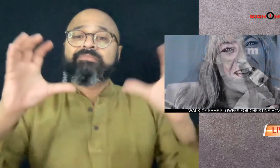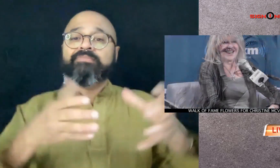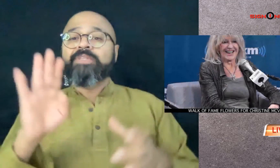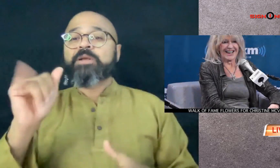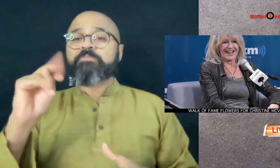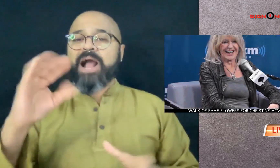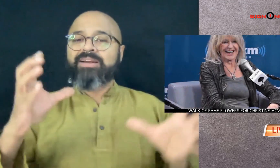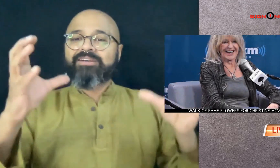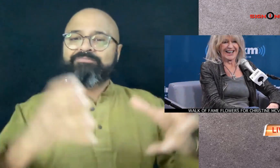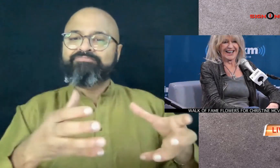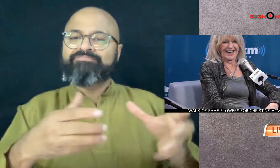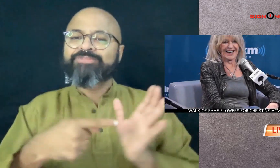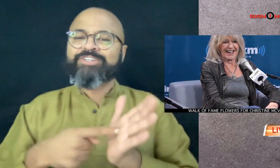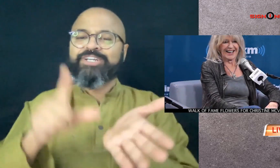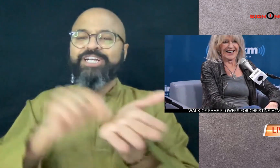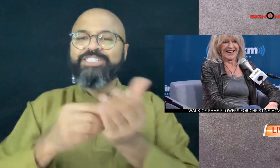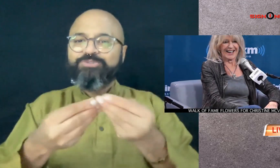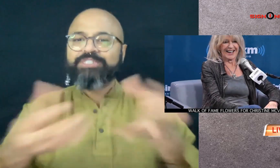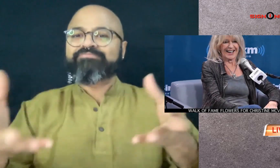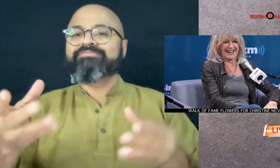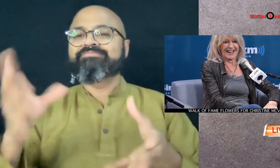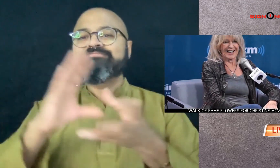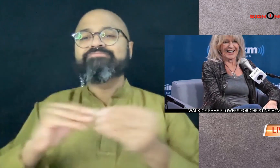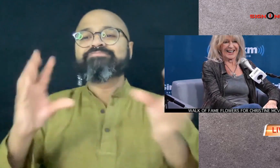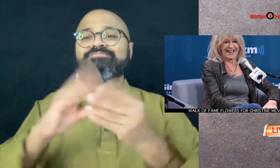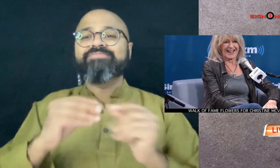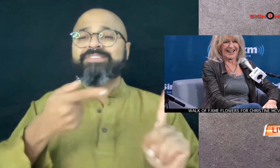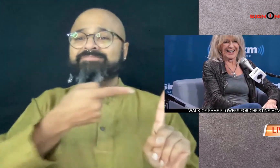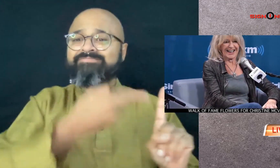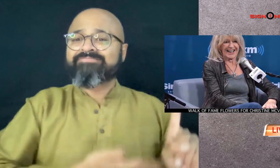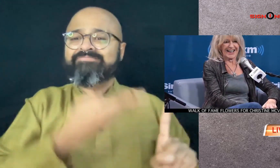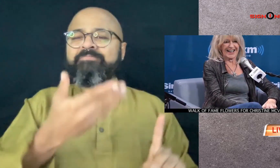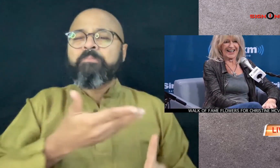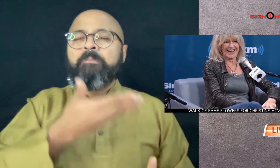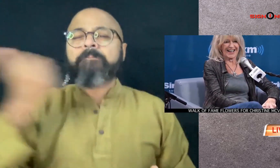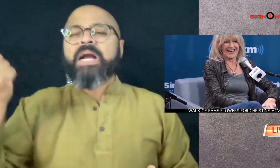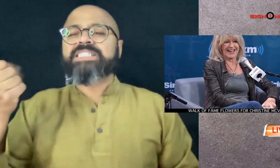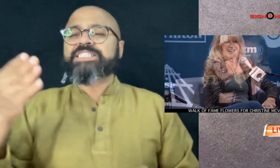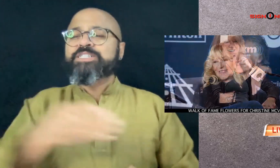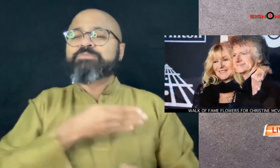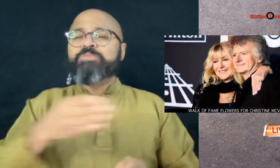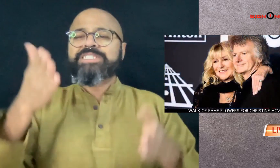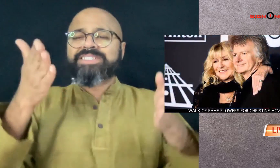the band issued a statement saying she was the best musician anyone could have in their